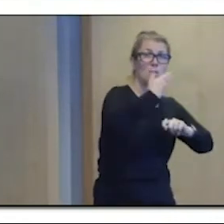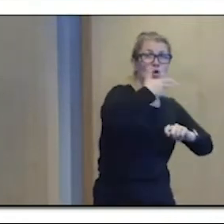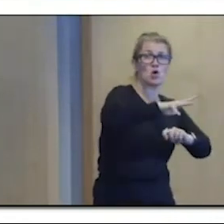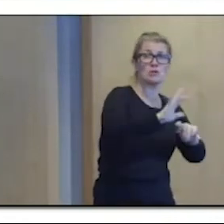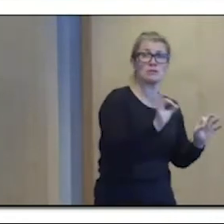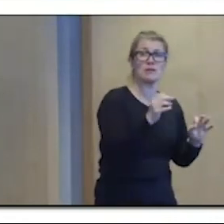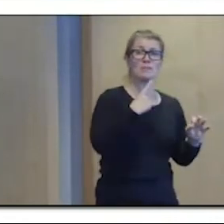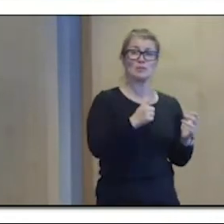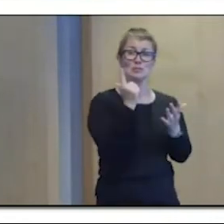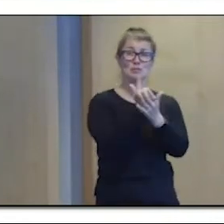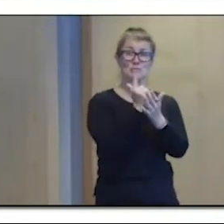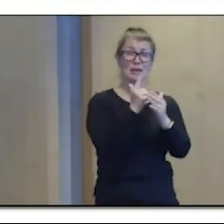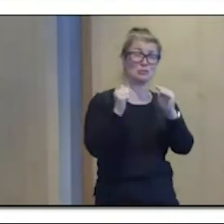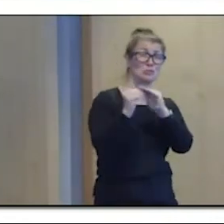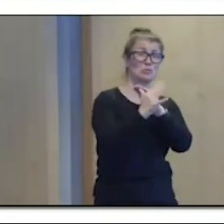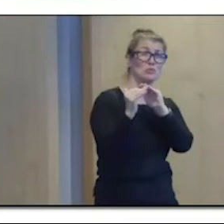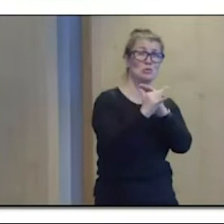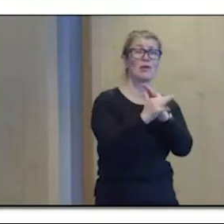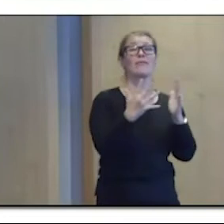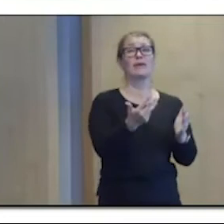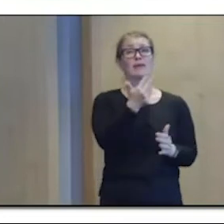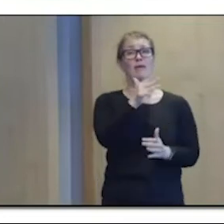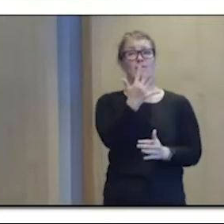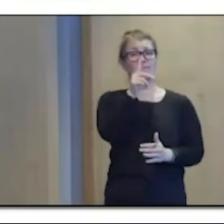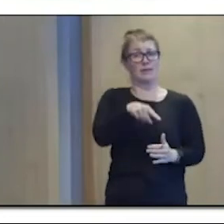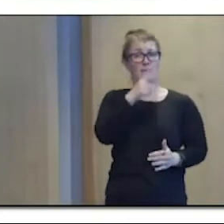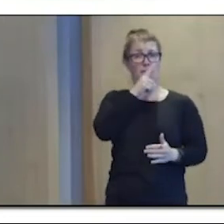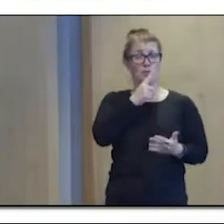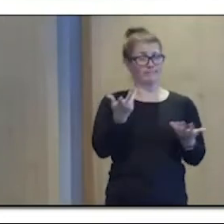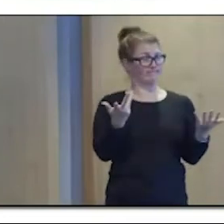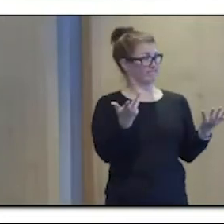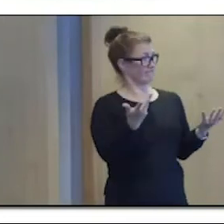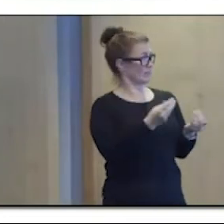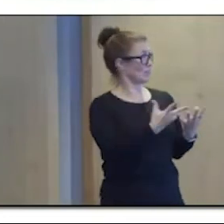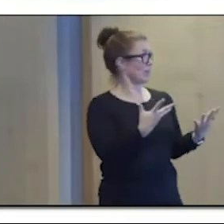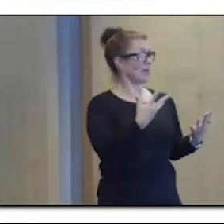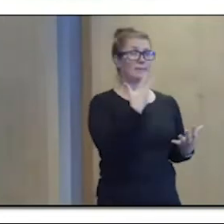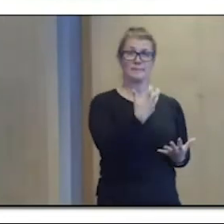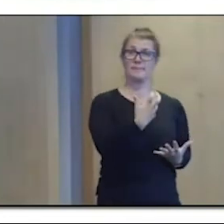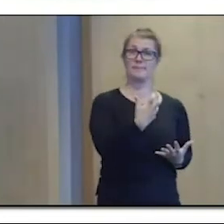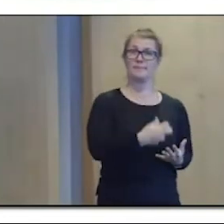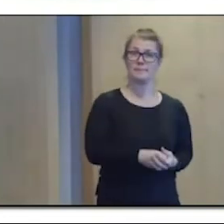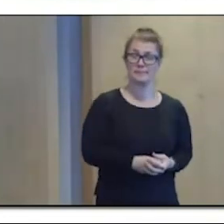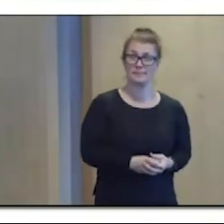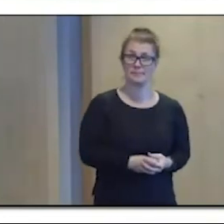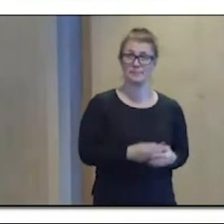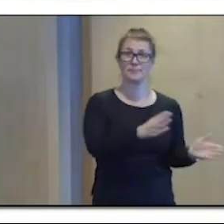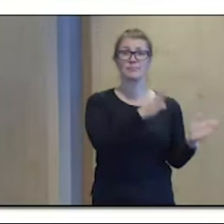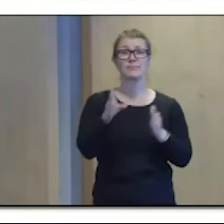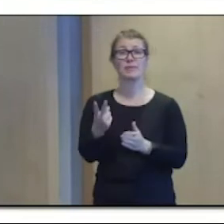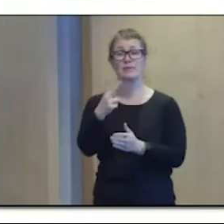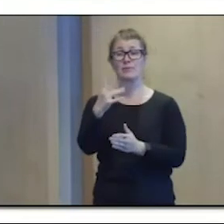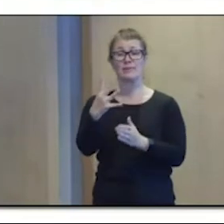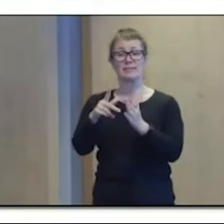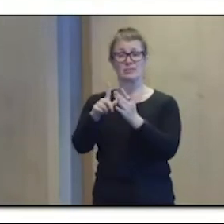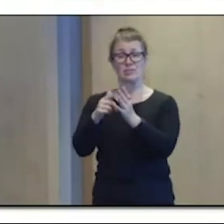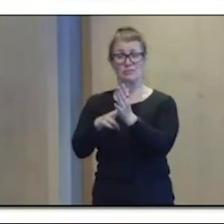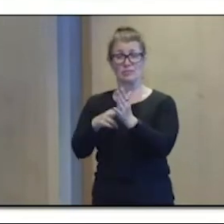and as a result 95 000 people lost power. On the 25th of January 2019, again it was extremely hot,